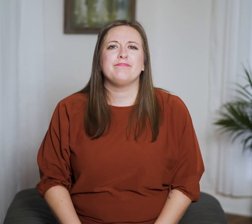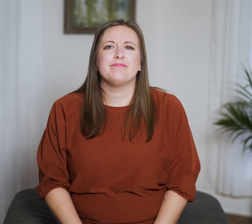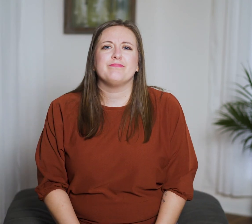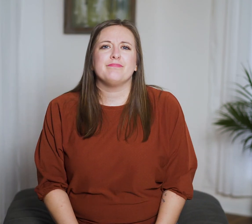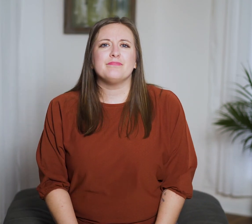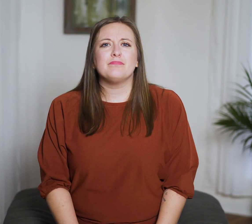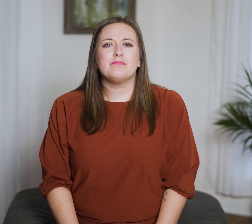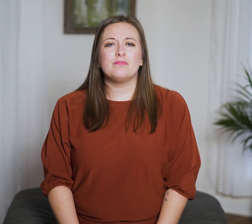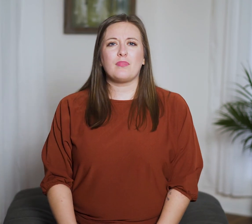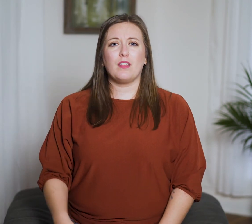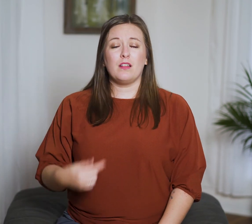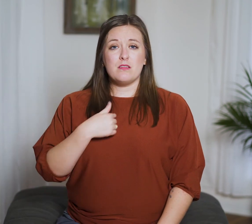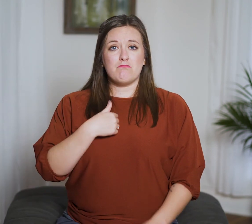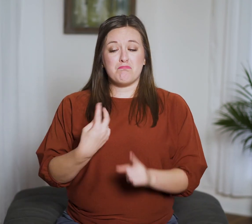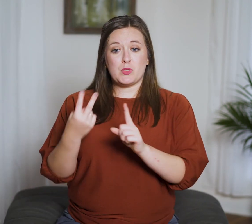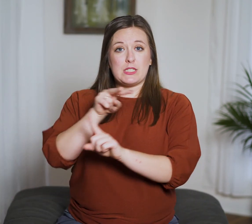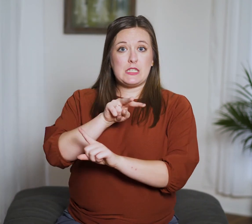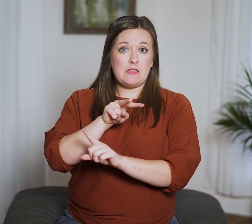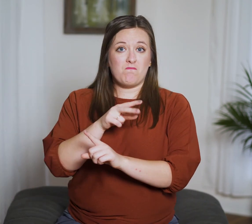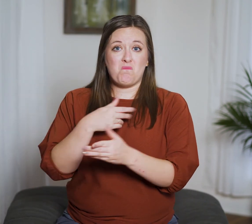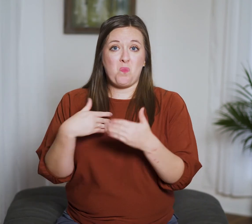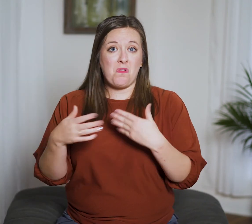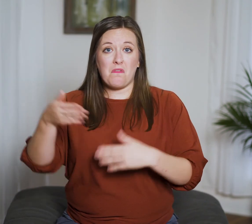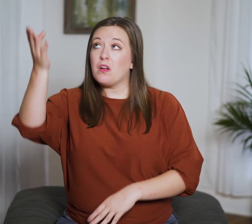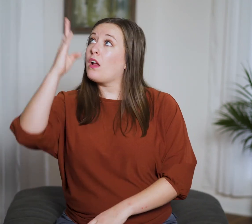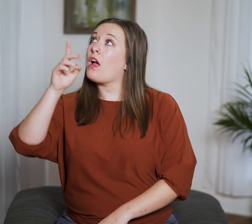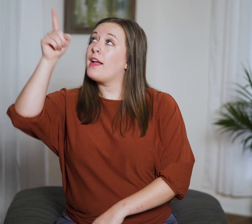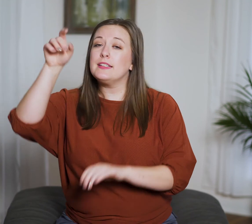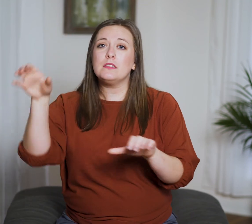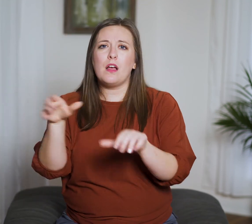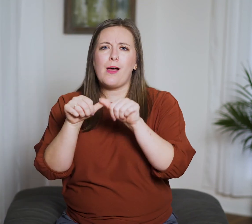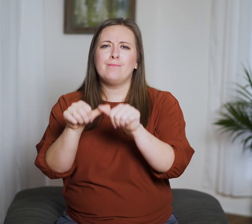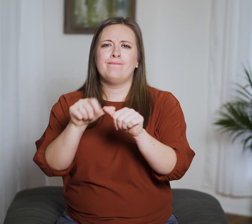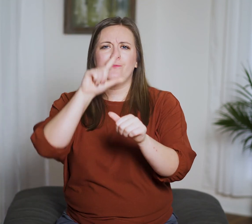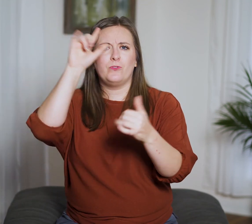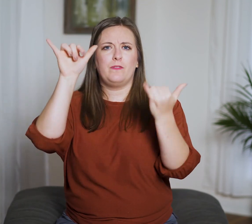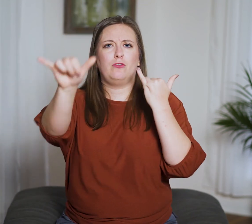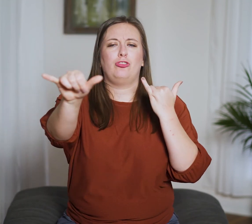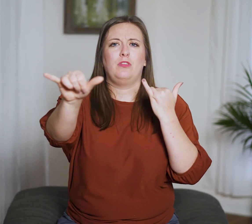“I perceived that whatever God does endures forever;